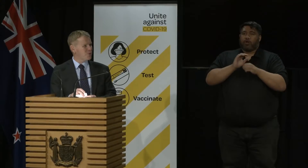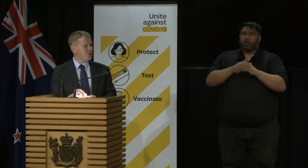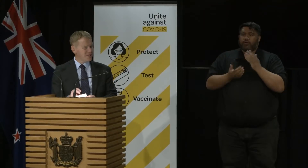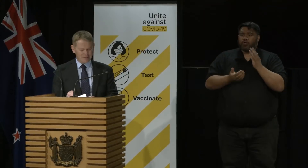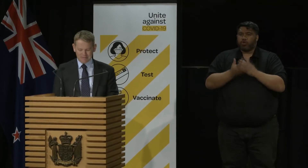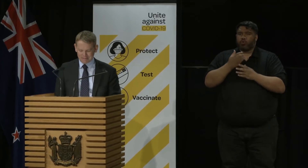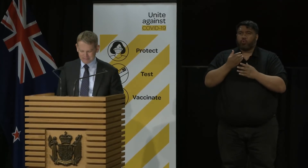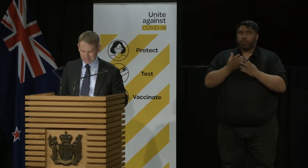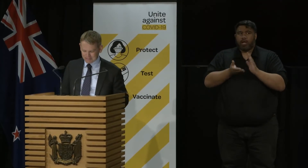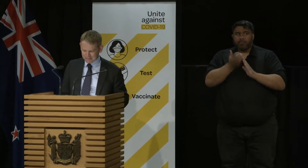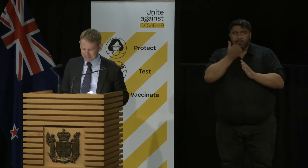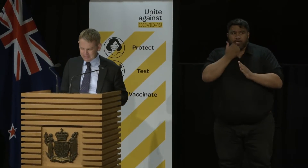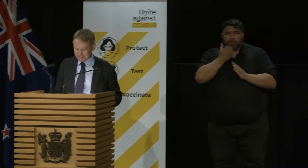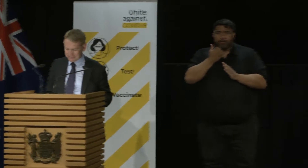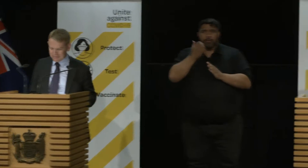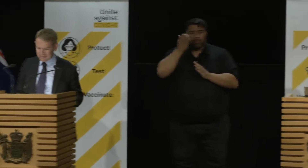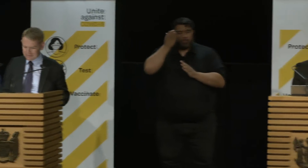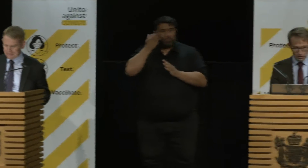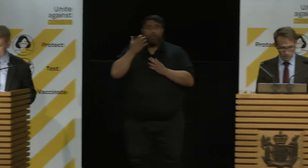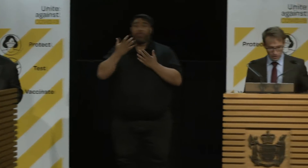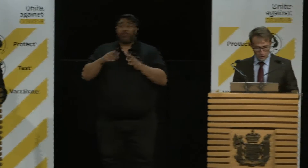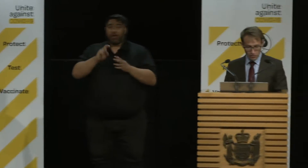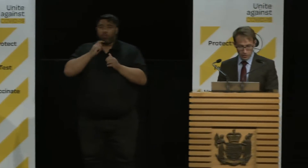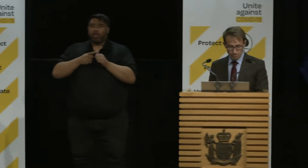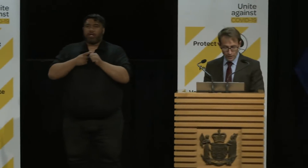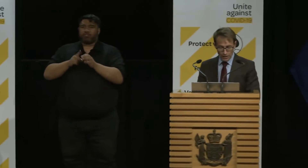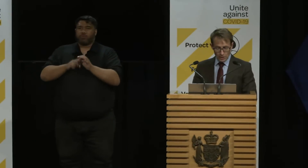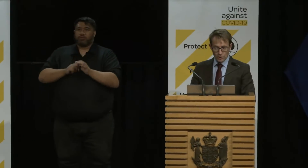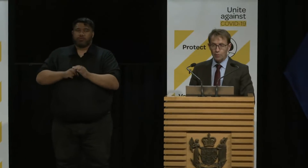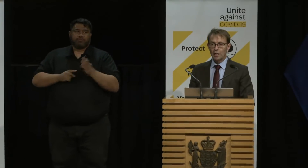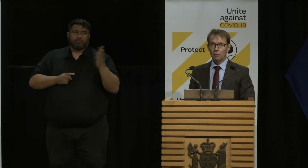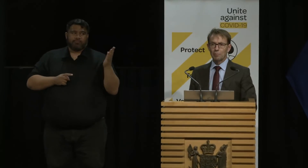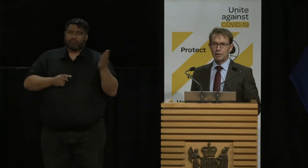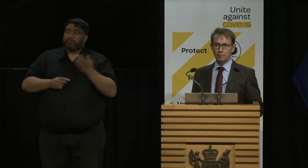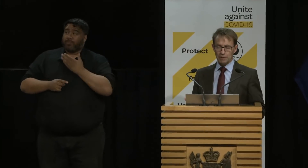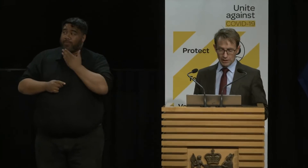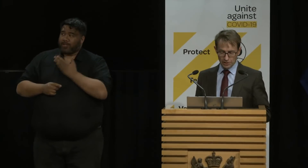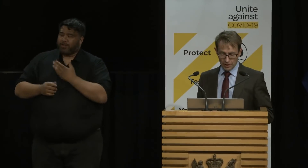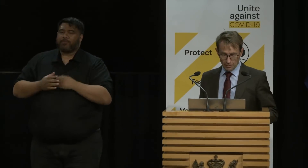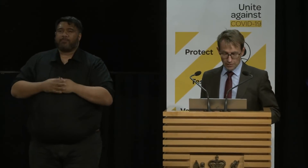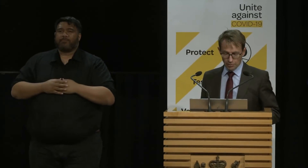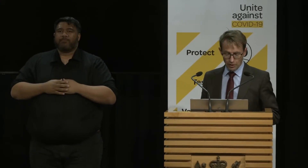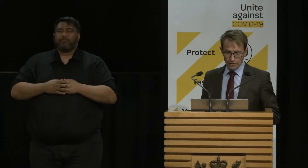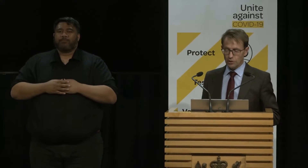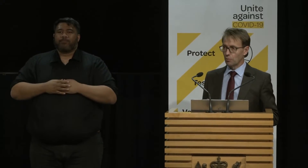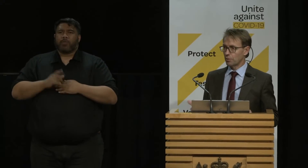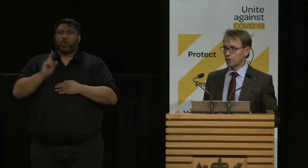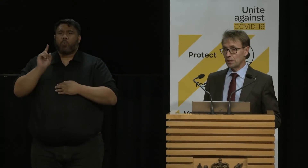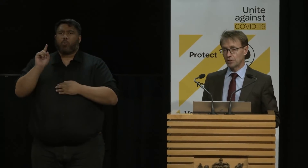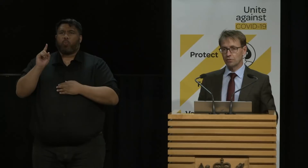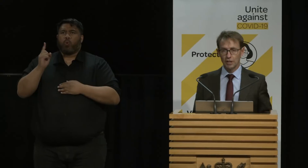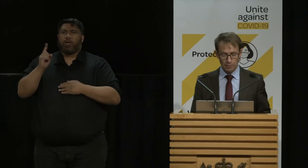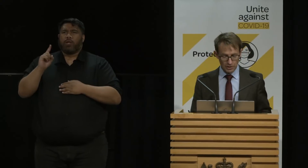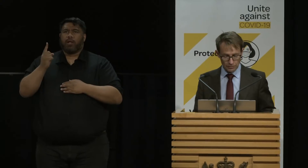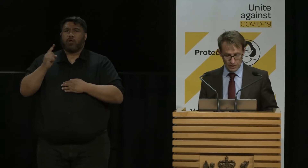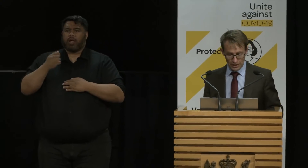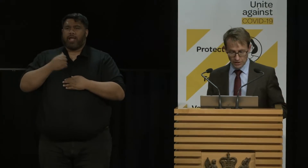planned for. I will now hand over to the Director-General for today's